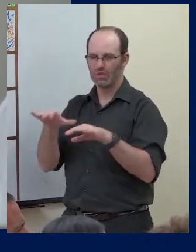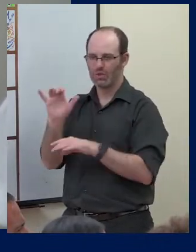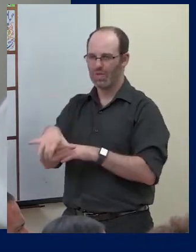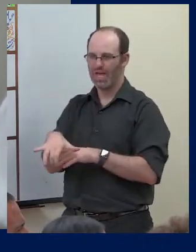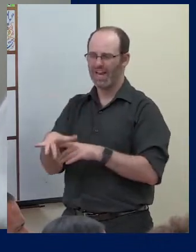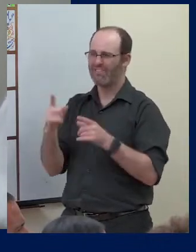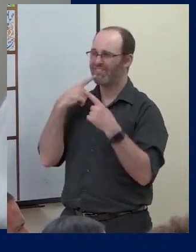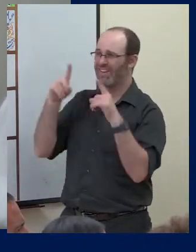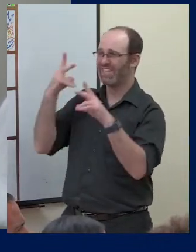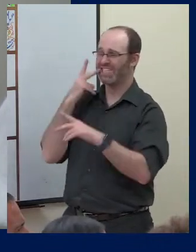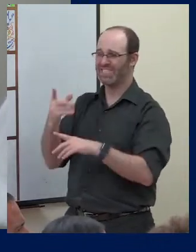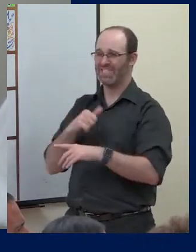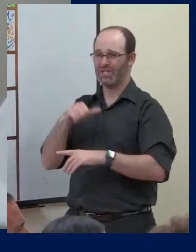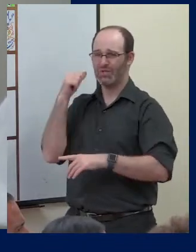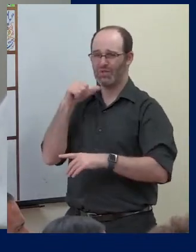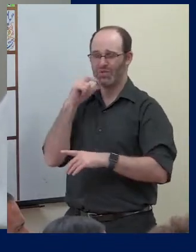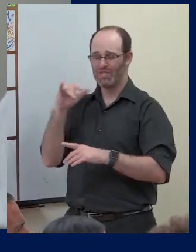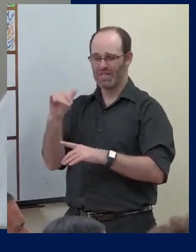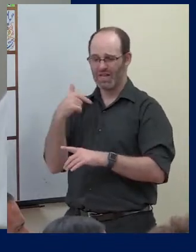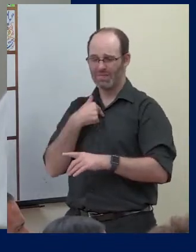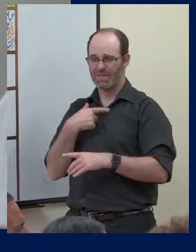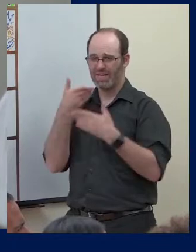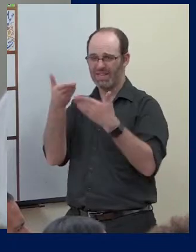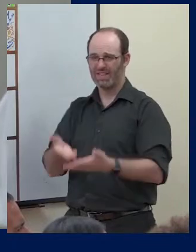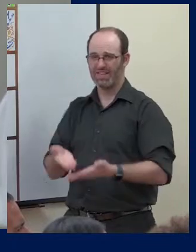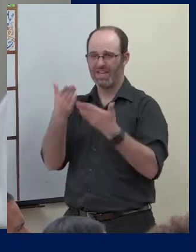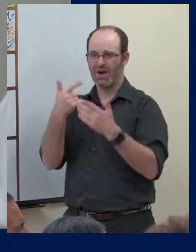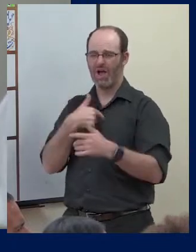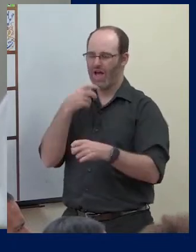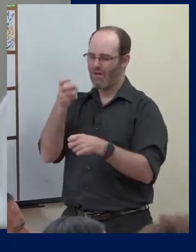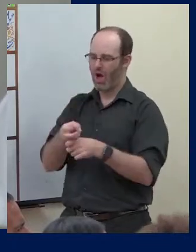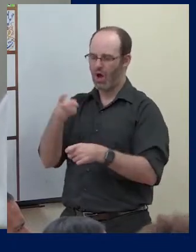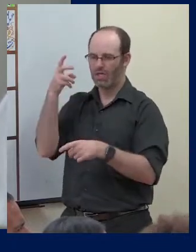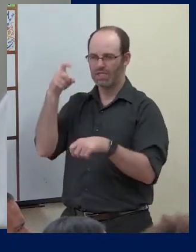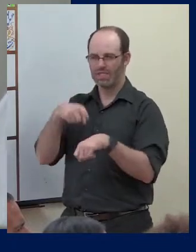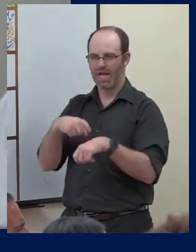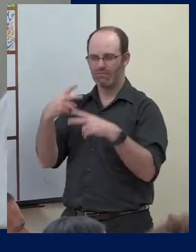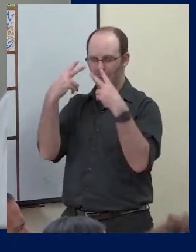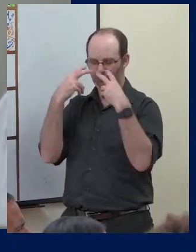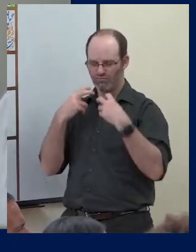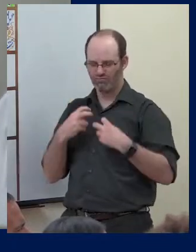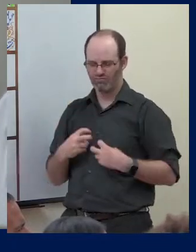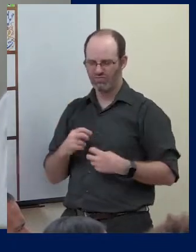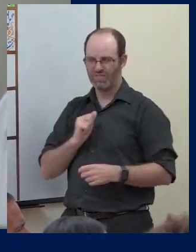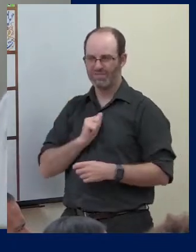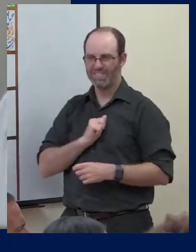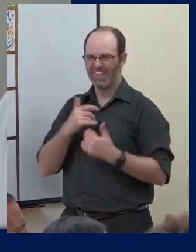And I had a very hard issue with that, so now that I am up here telling my story to